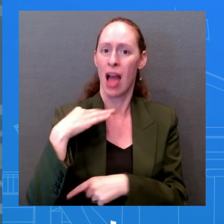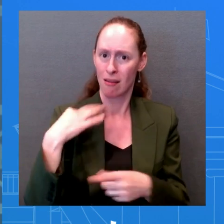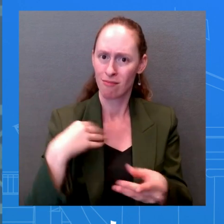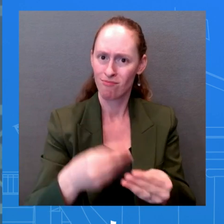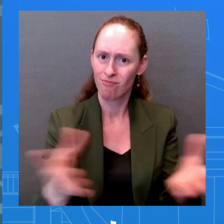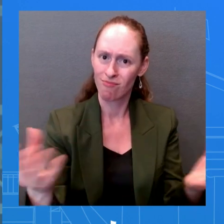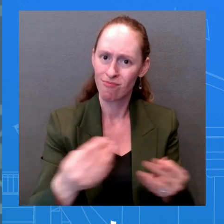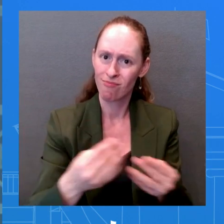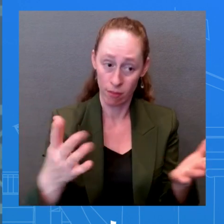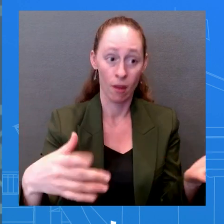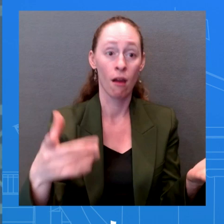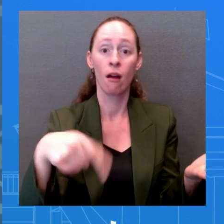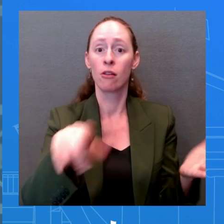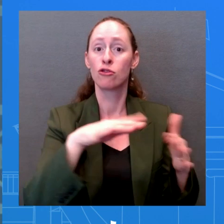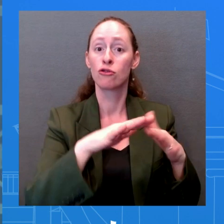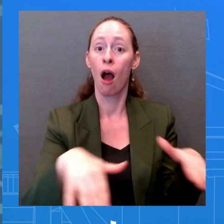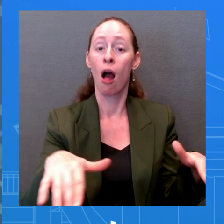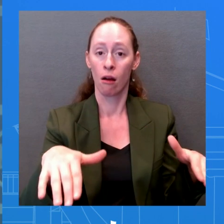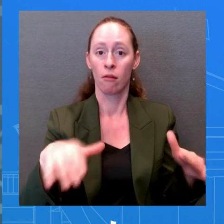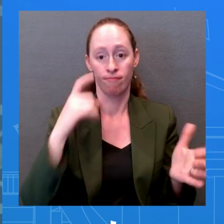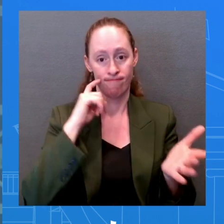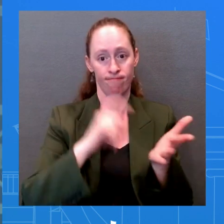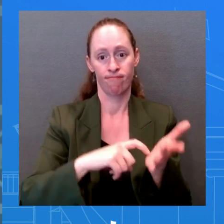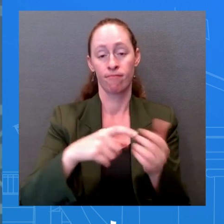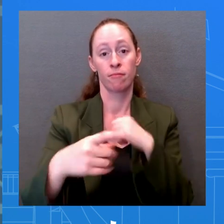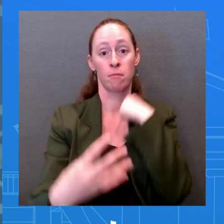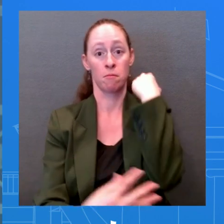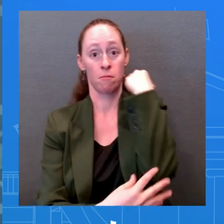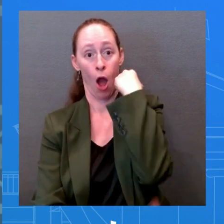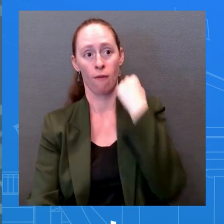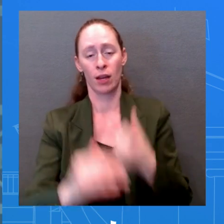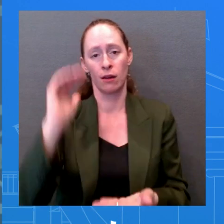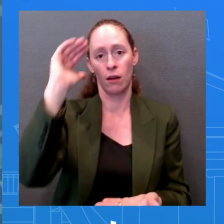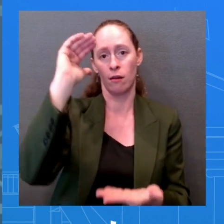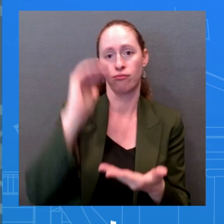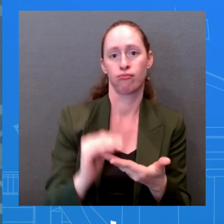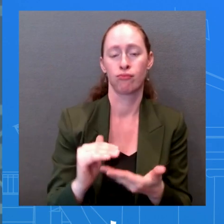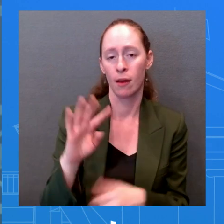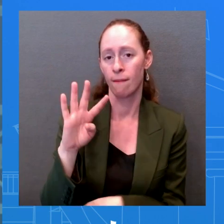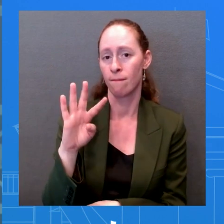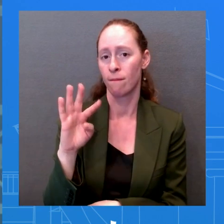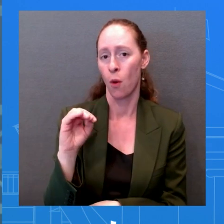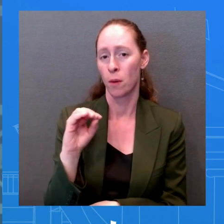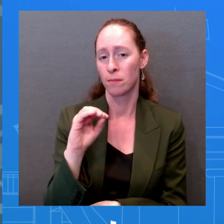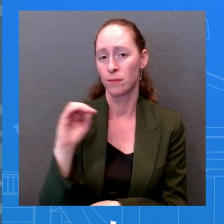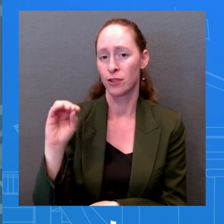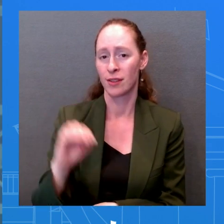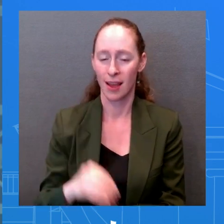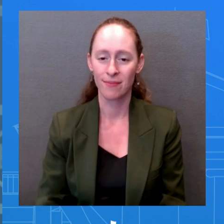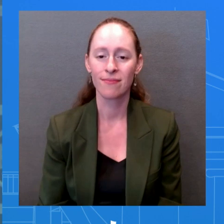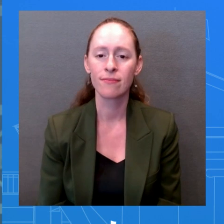expanded access to quality healthcare to thousands of Latino families, supported equity for Puerto Rico,